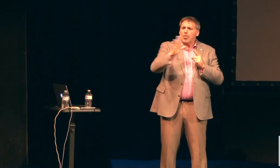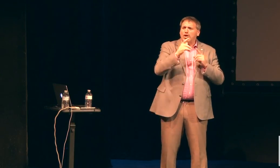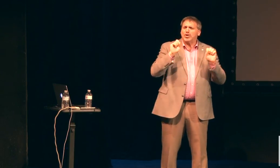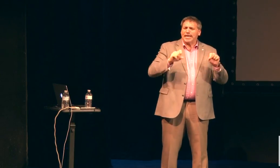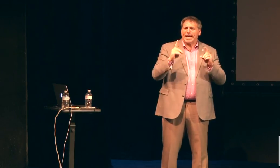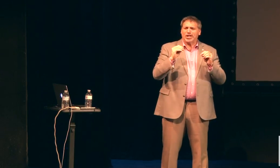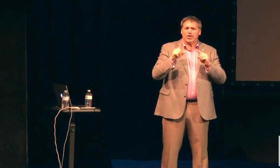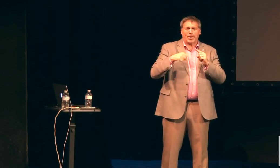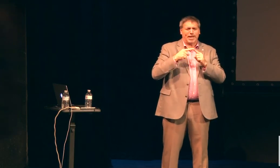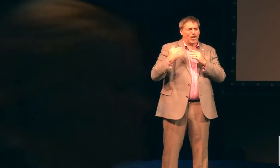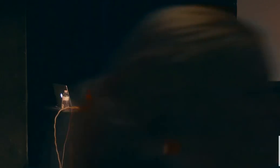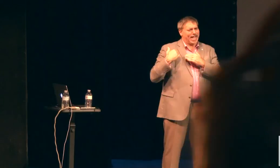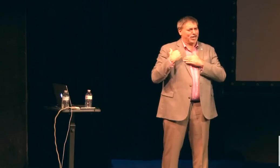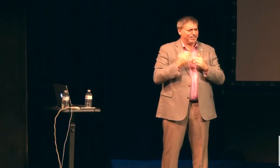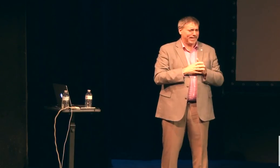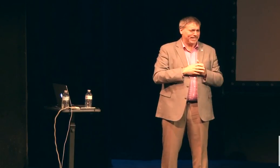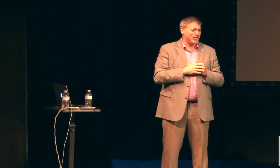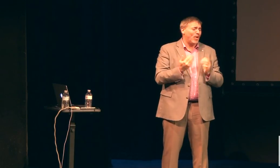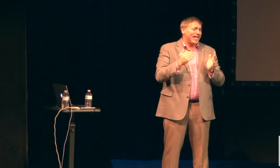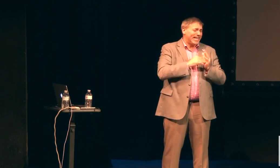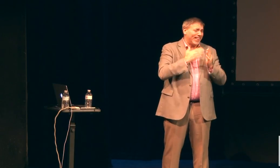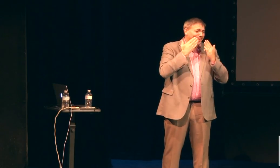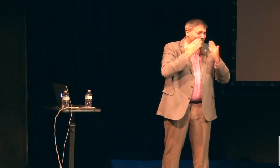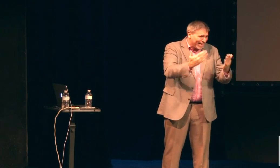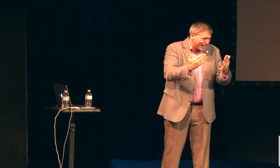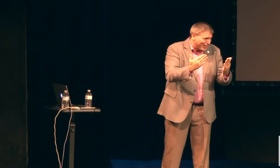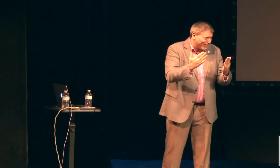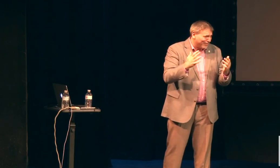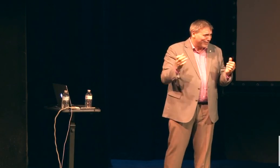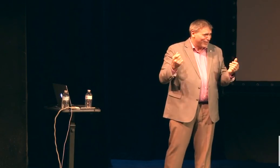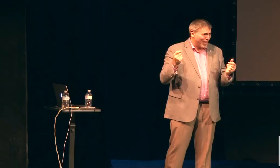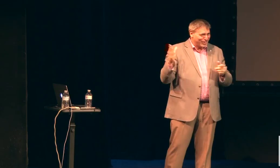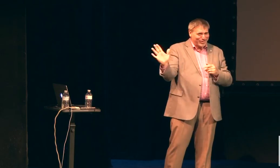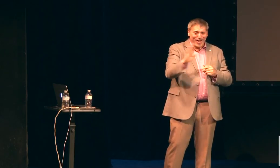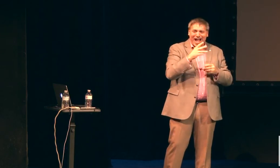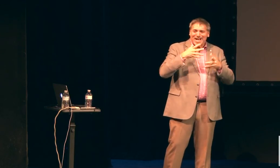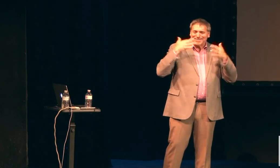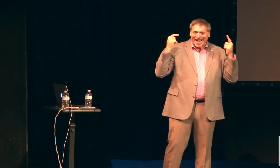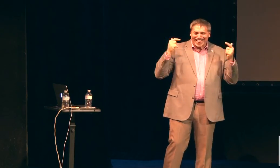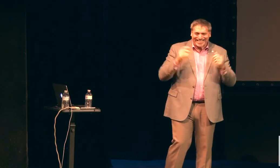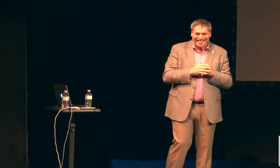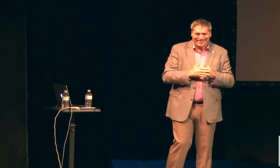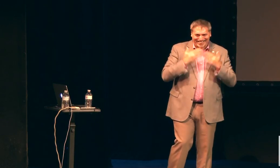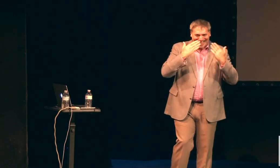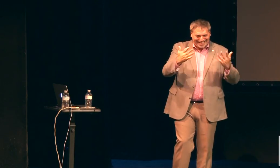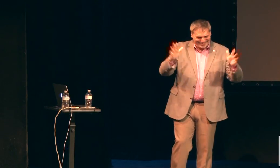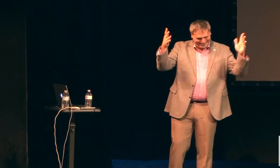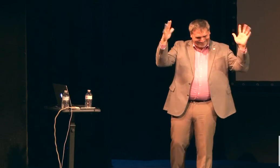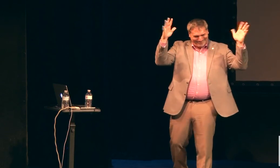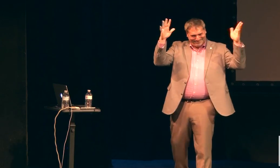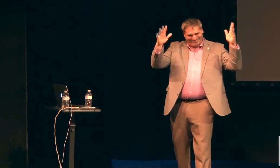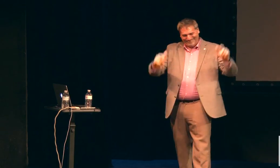convey about what you can do with your accountability in the Deaf community. So, thank you so much, it was a pleasure.